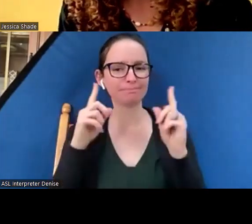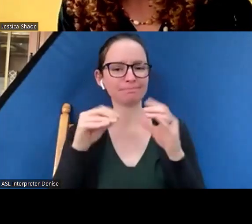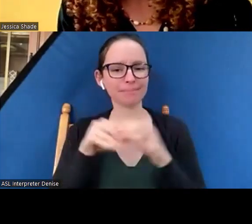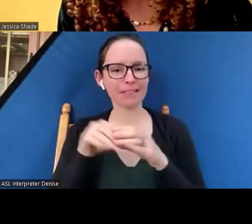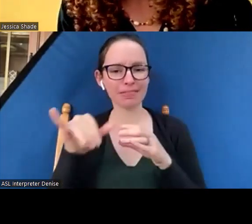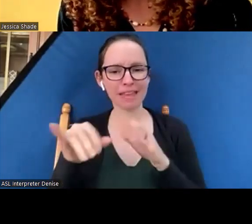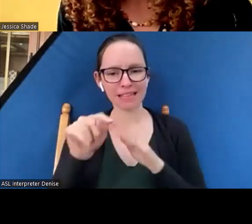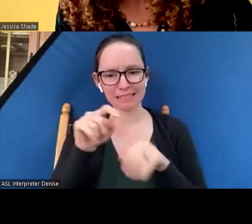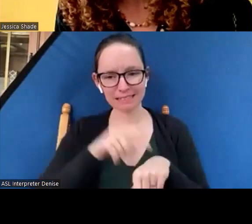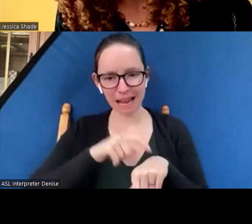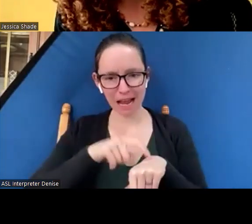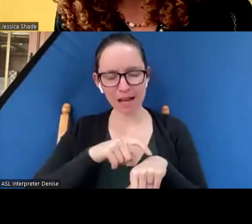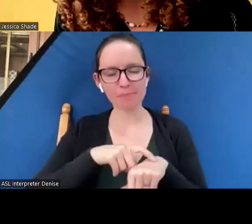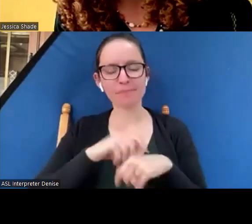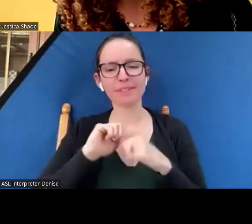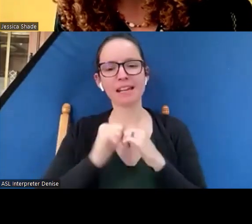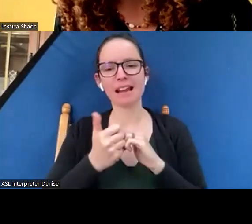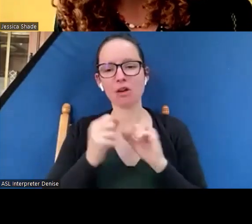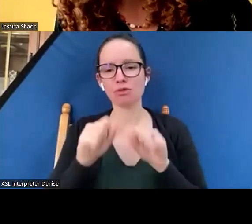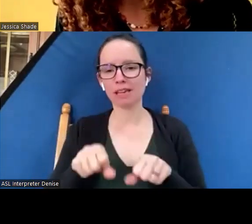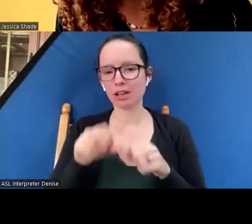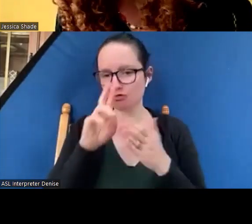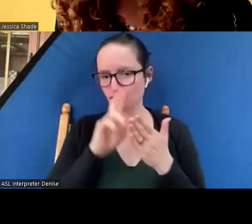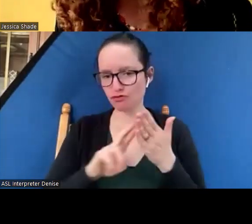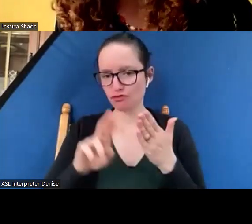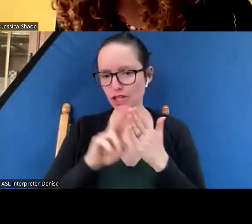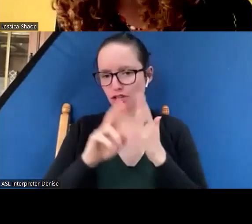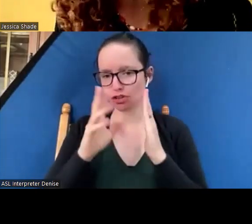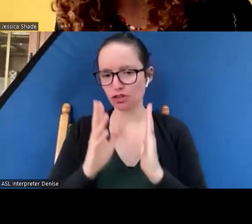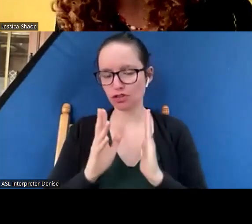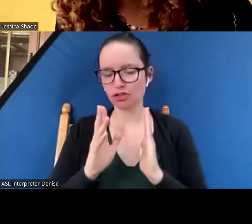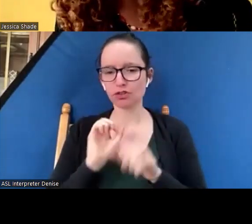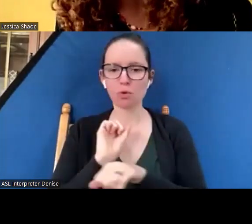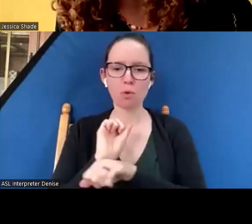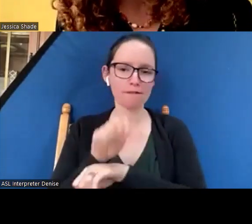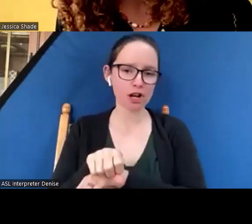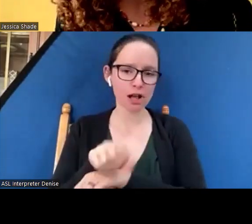researchers overcome the short term nature of funding versus